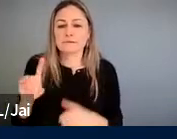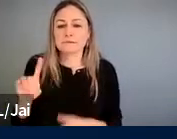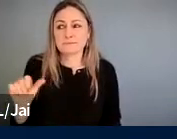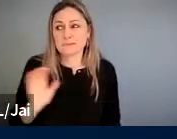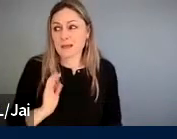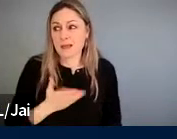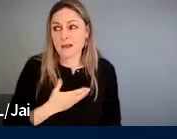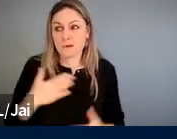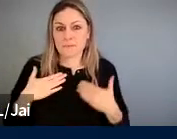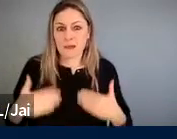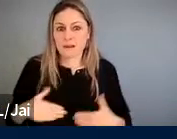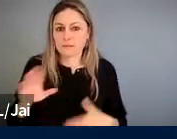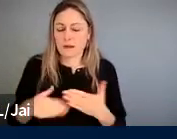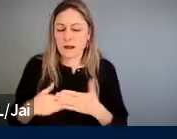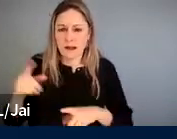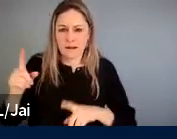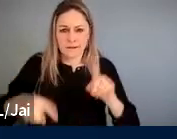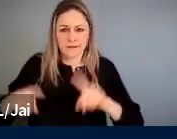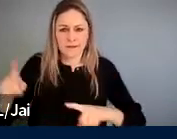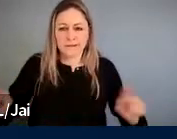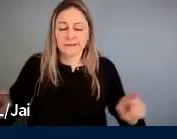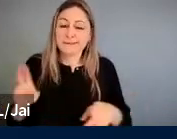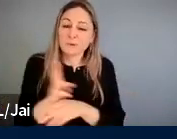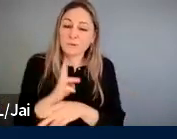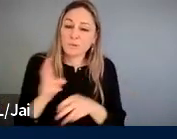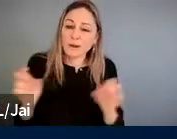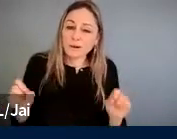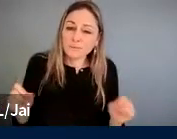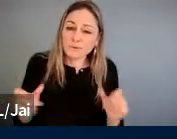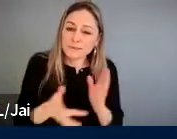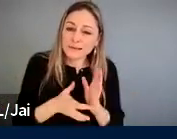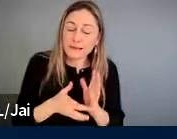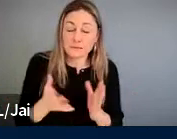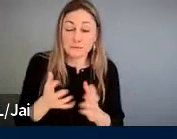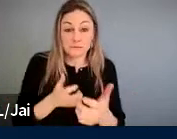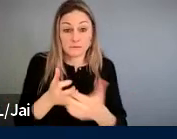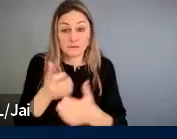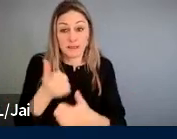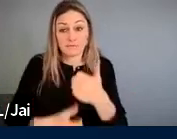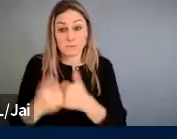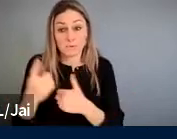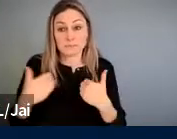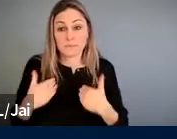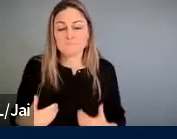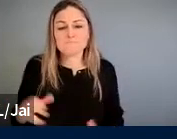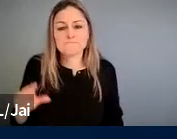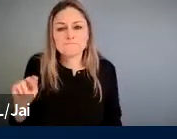different, so those wearable technologies may not work for everyone. So being aware of how those